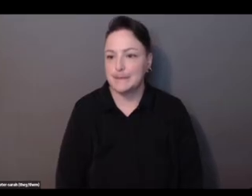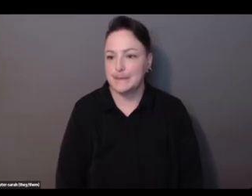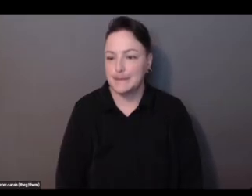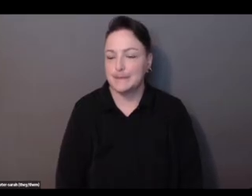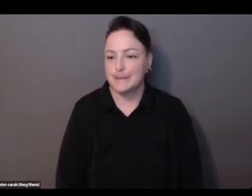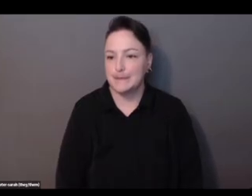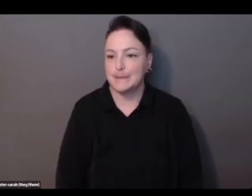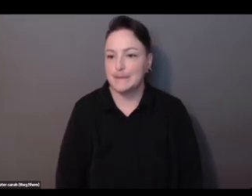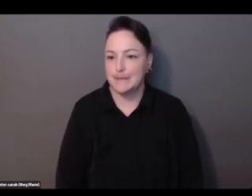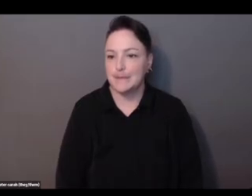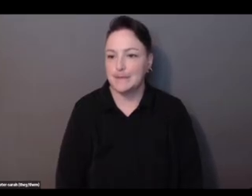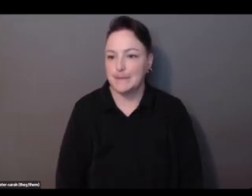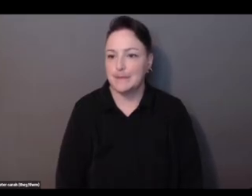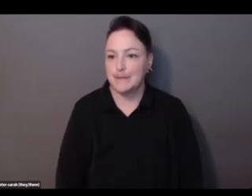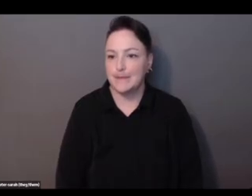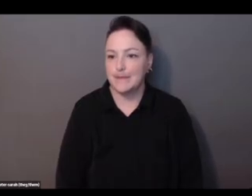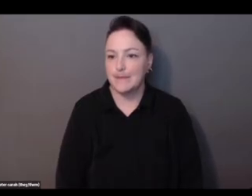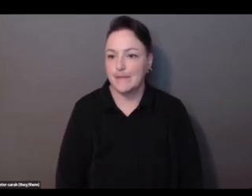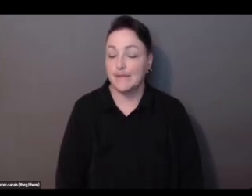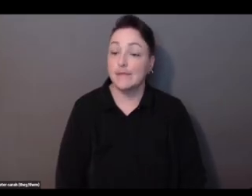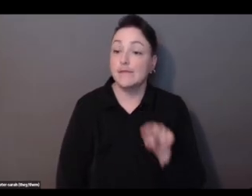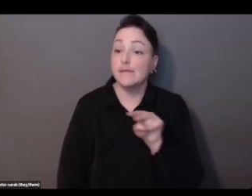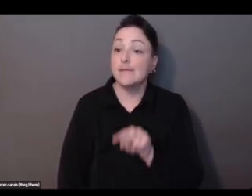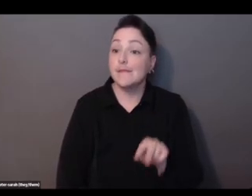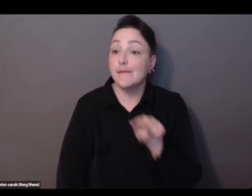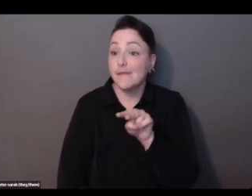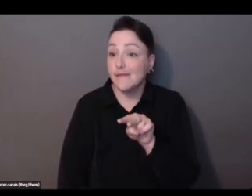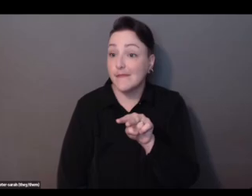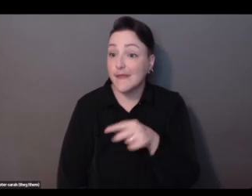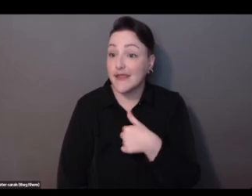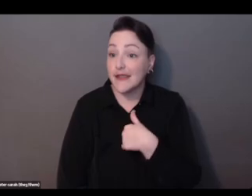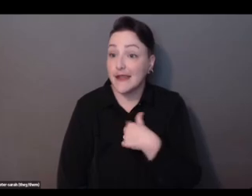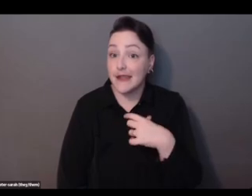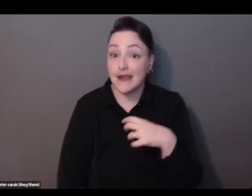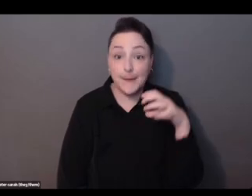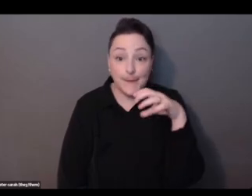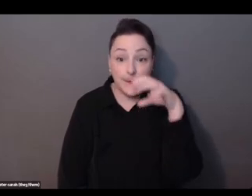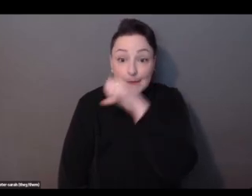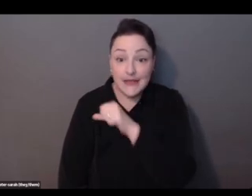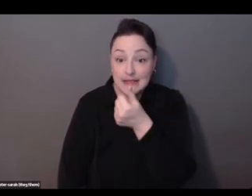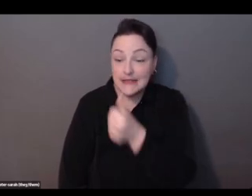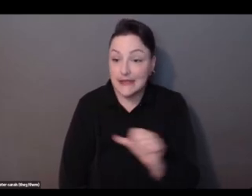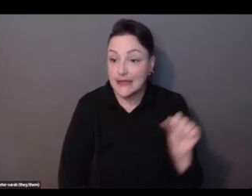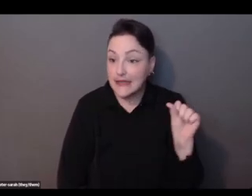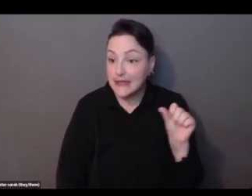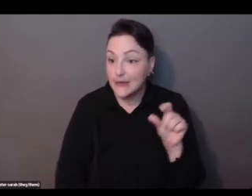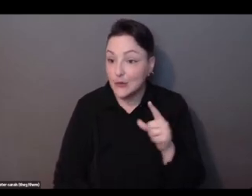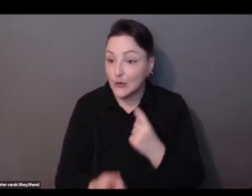I'm trying to see if I missed any questions.